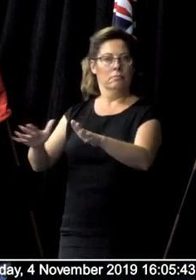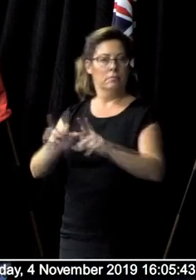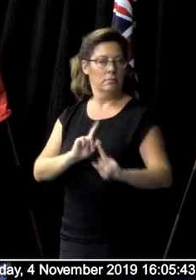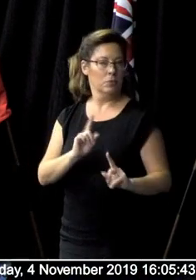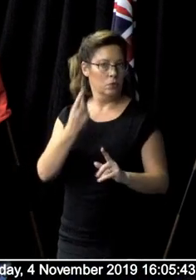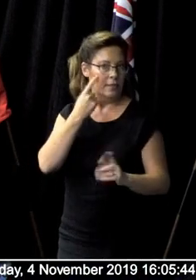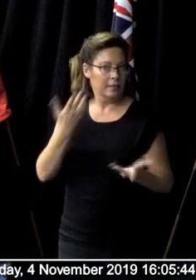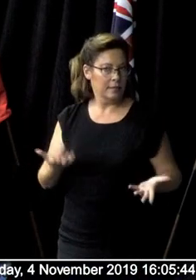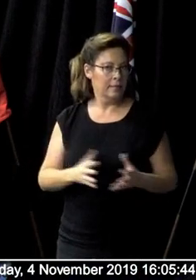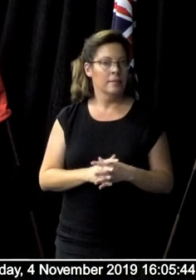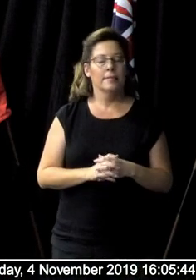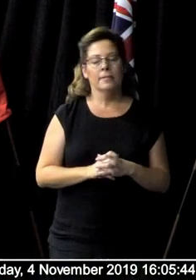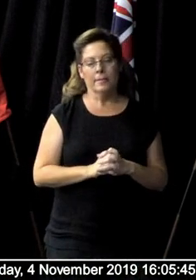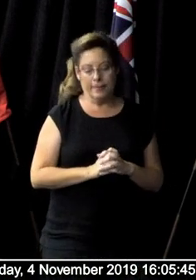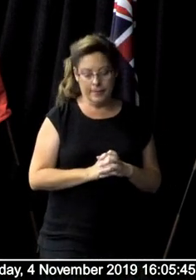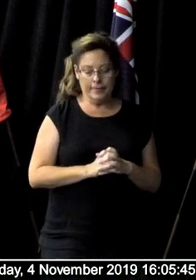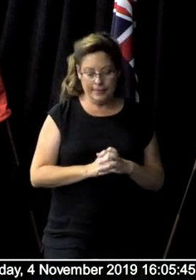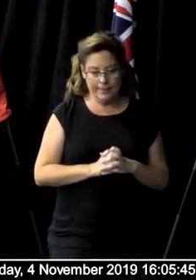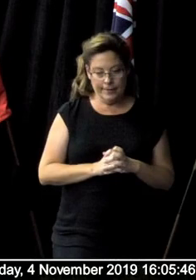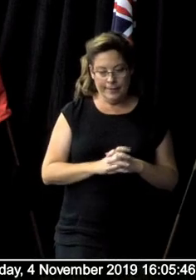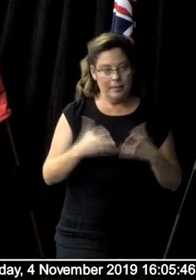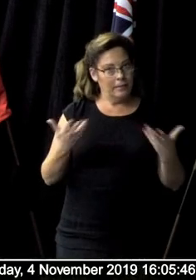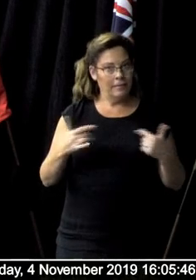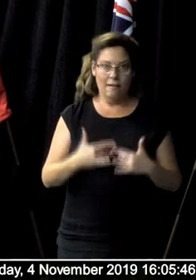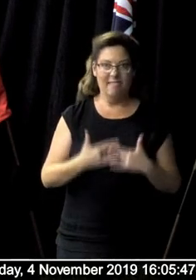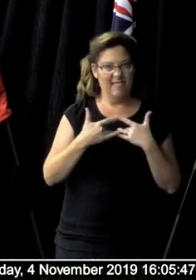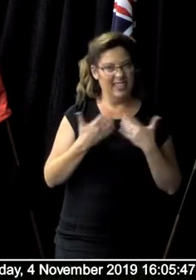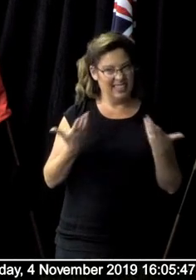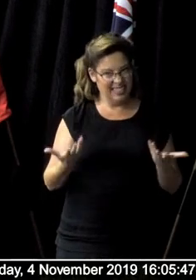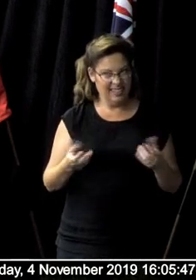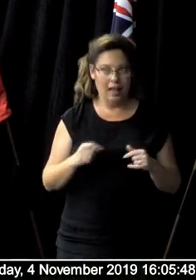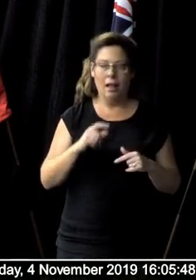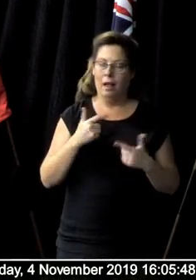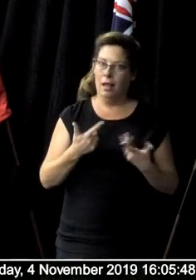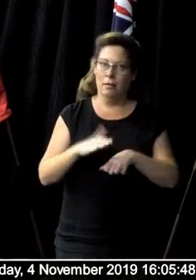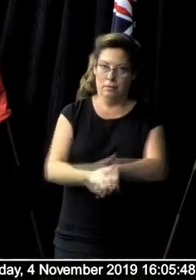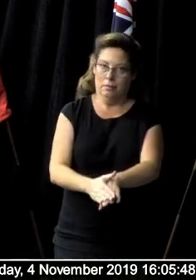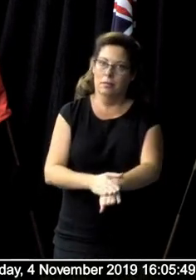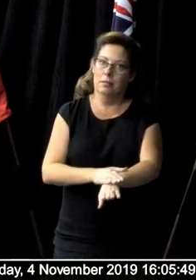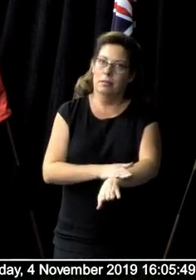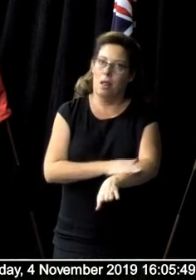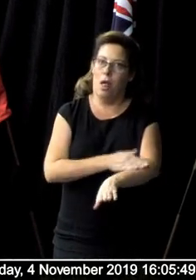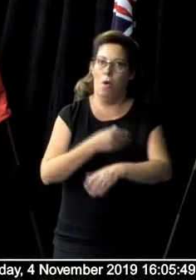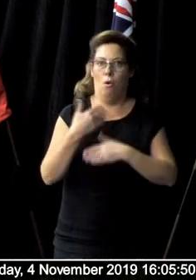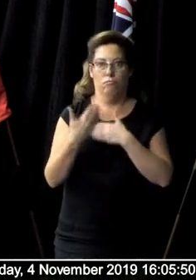I think it would take a long time if that was to happen completely.